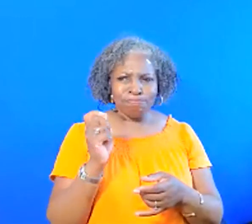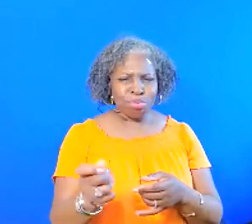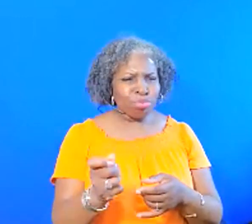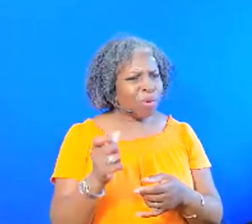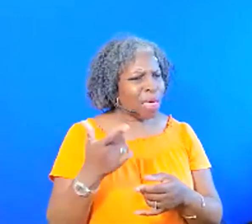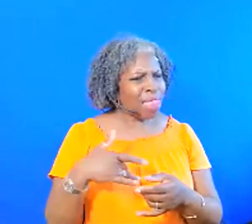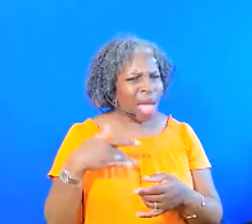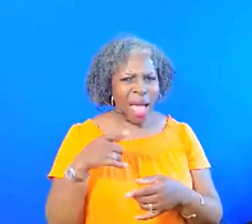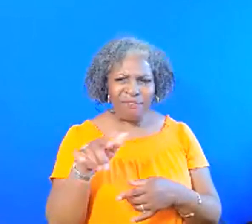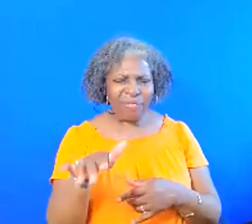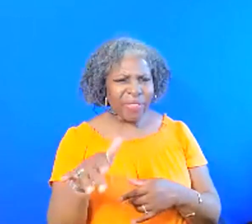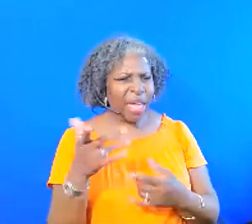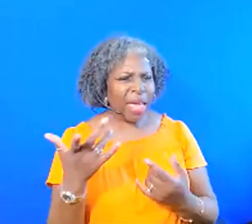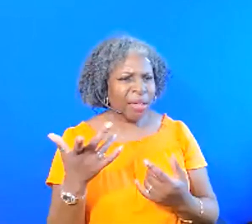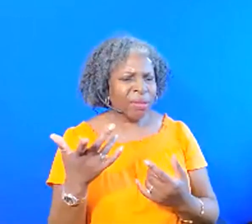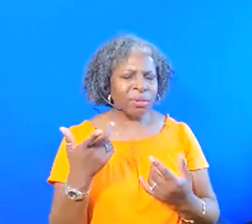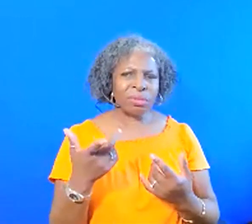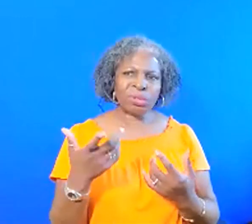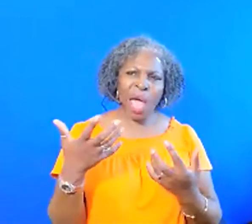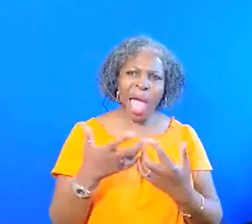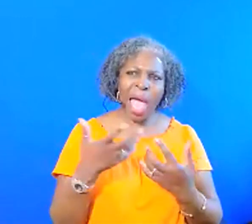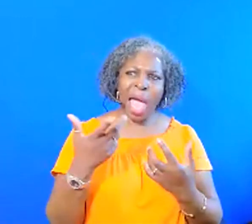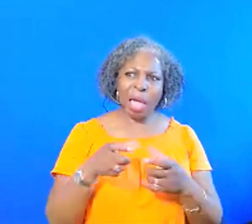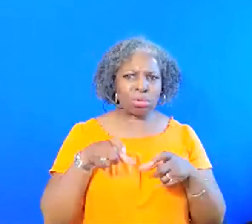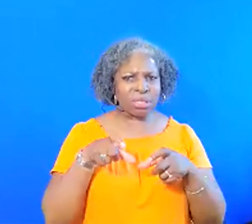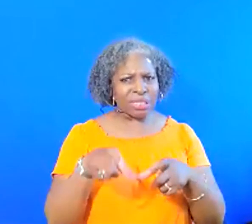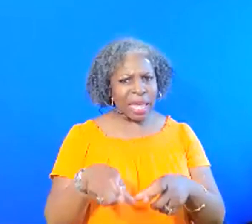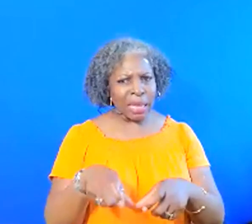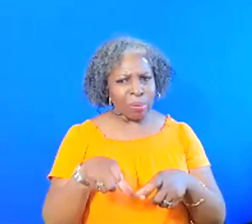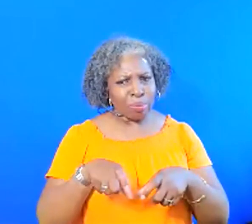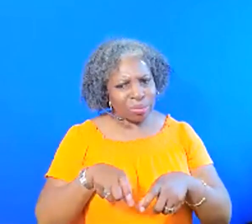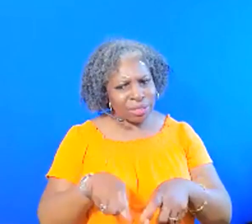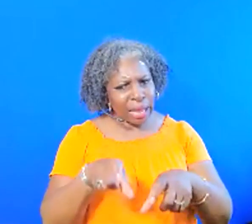how do you go beyond the sustainability? But I think the combination of the two